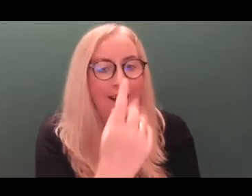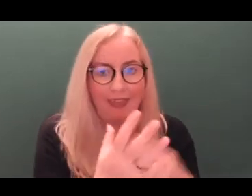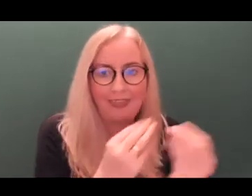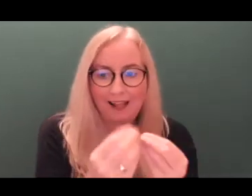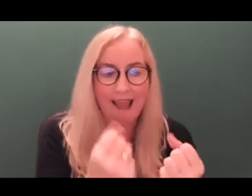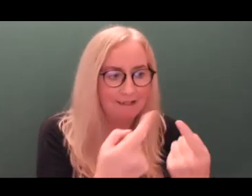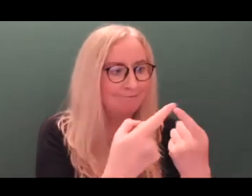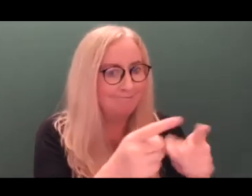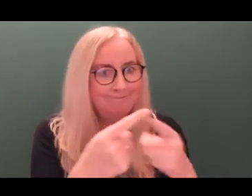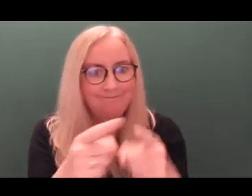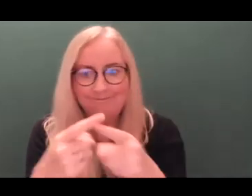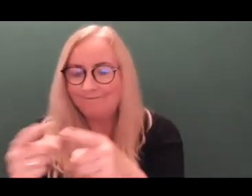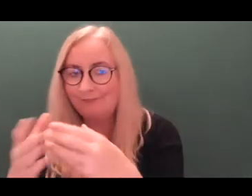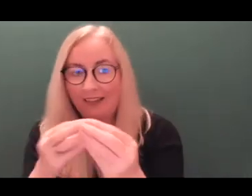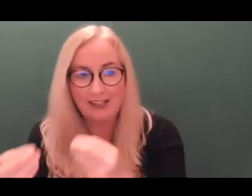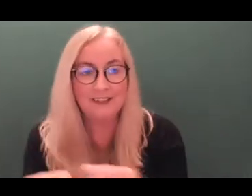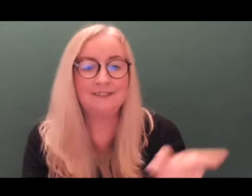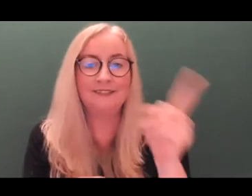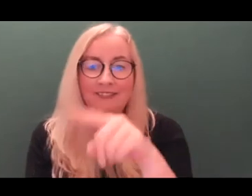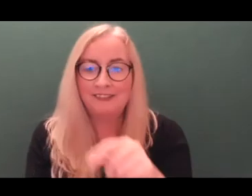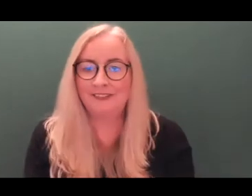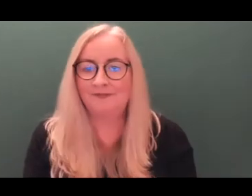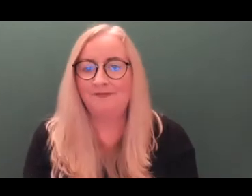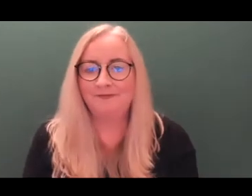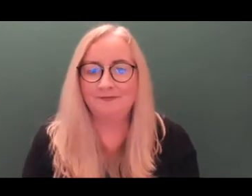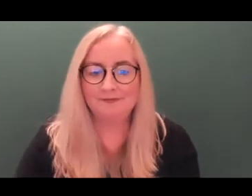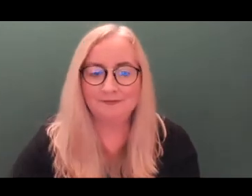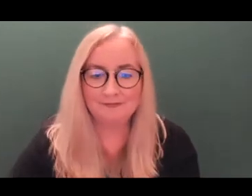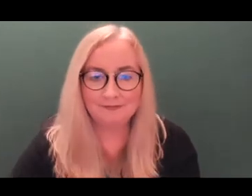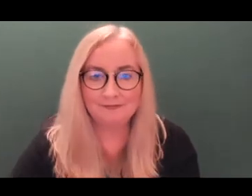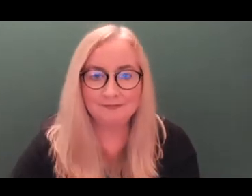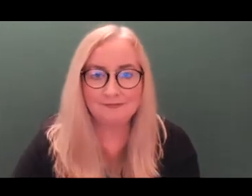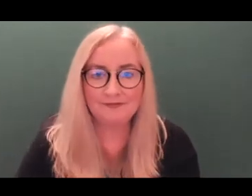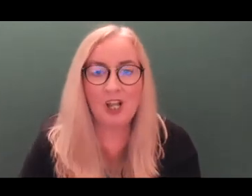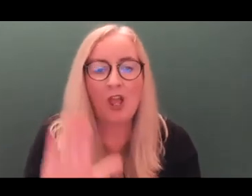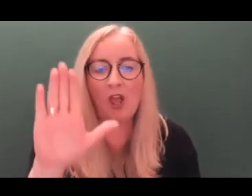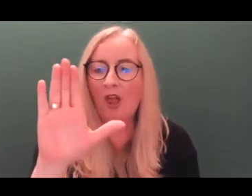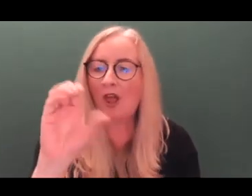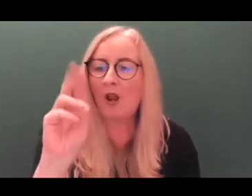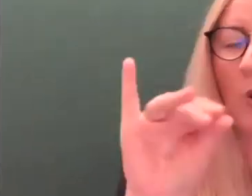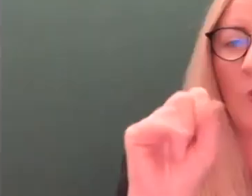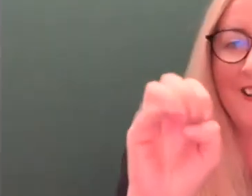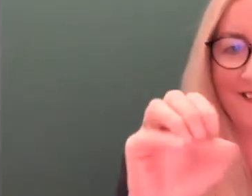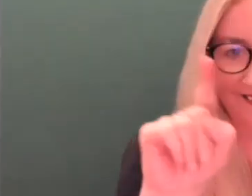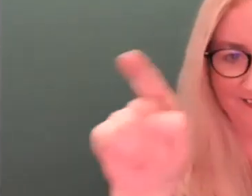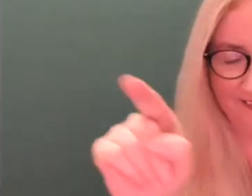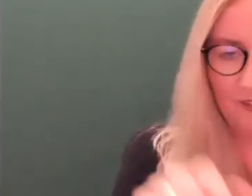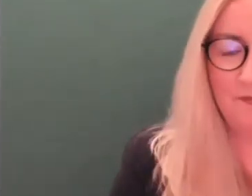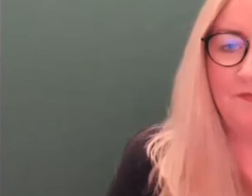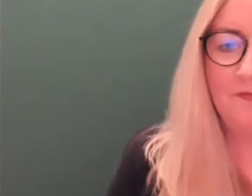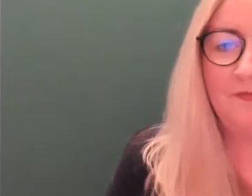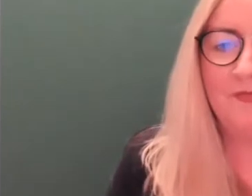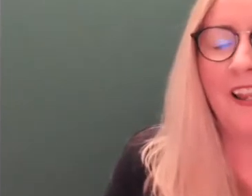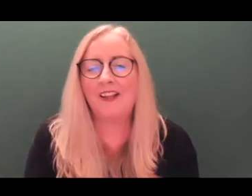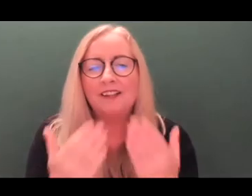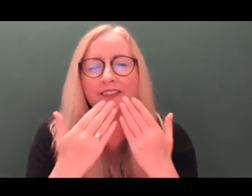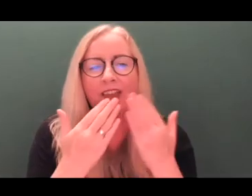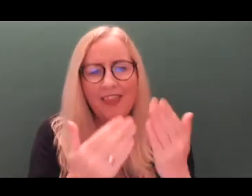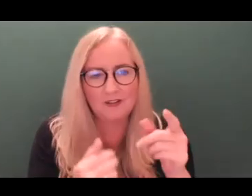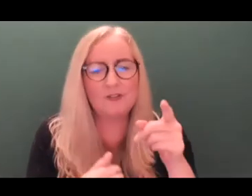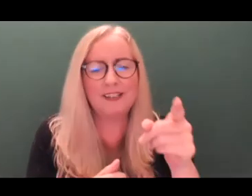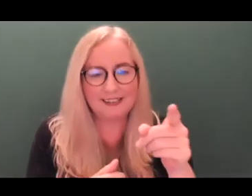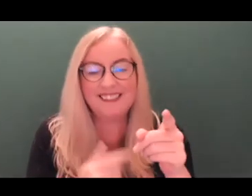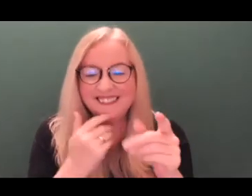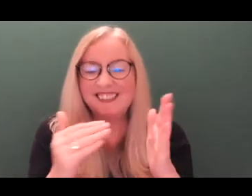: Louise over to you, thank you Caoimhe. >>: I think like that the biggest concern I would